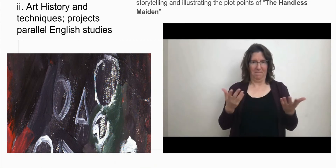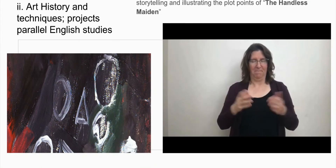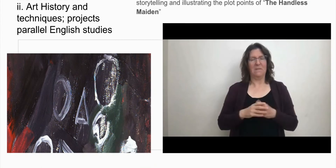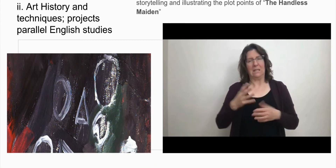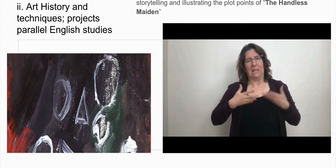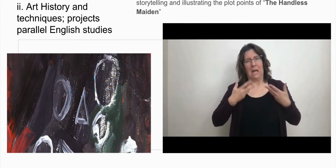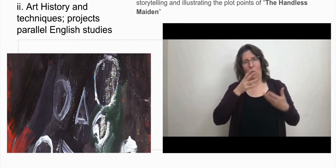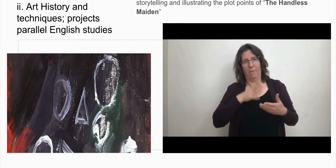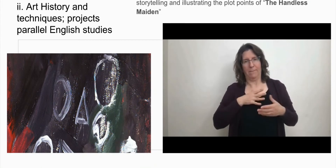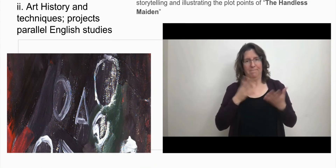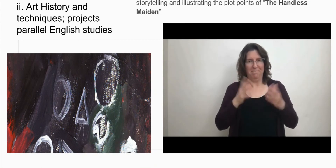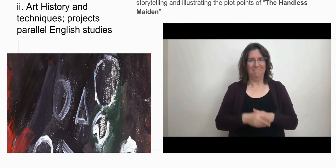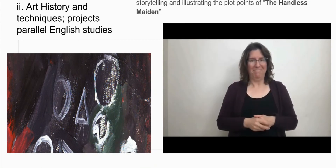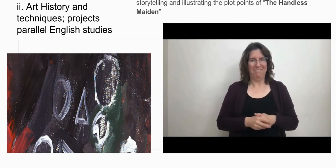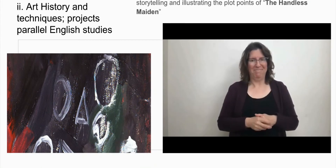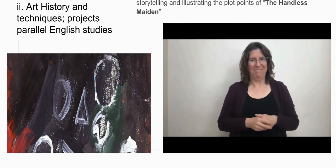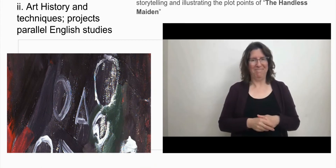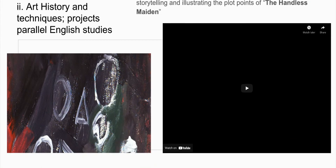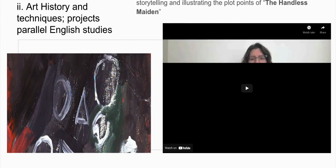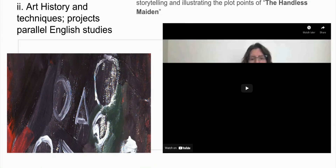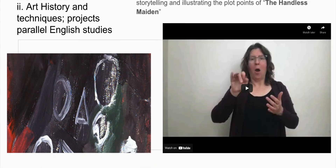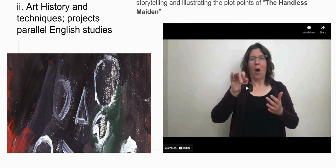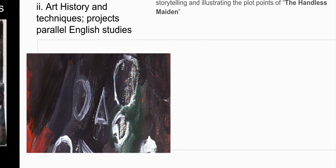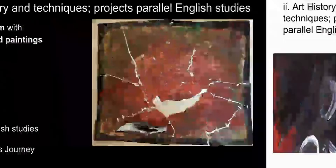Which is about a young woman.